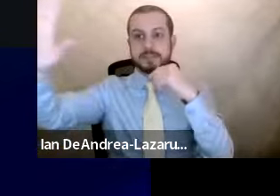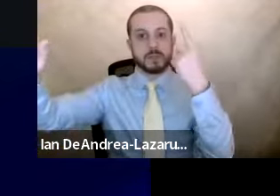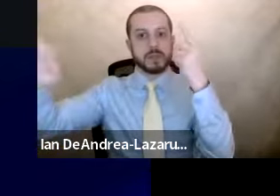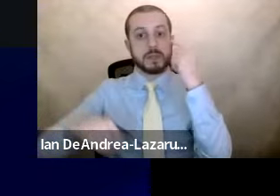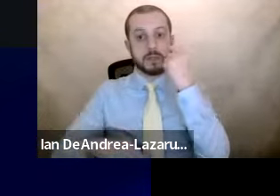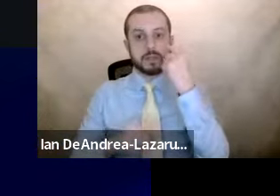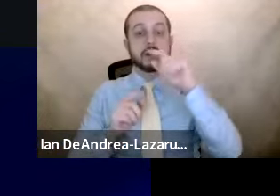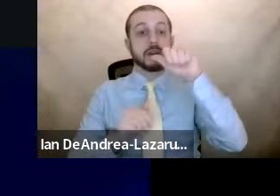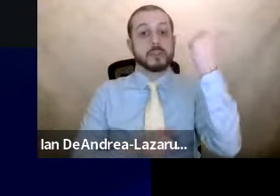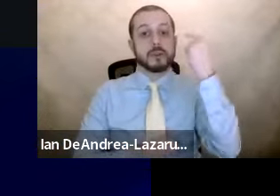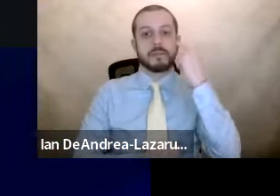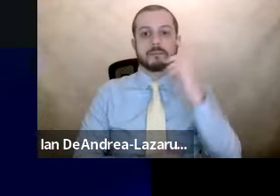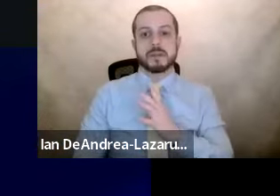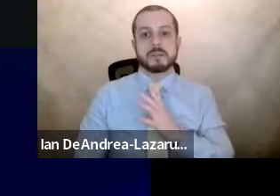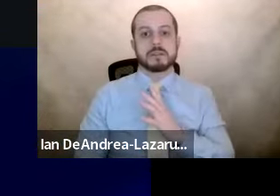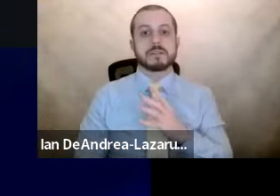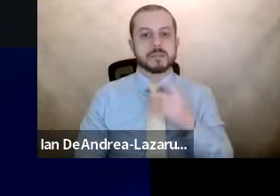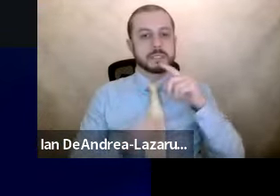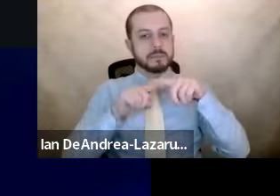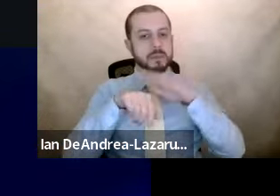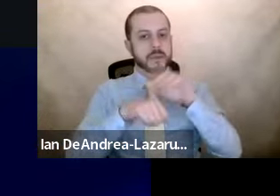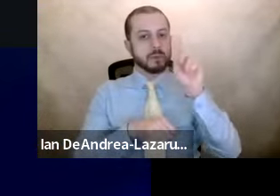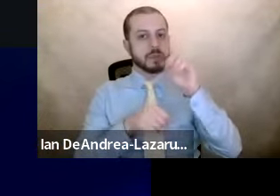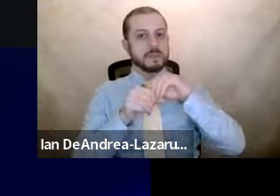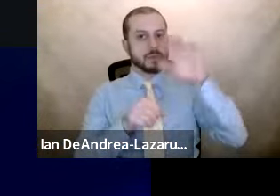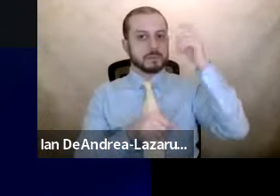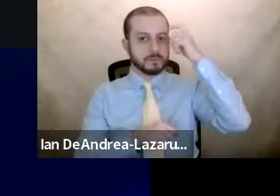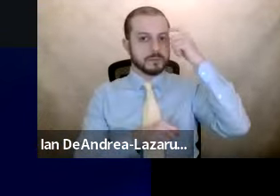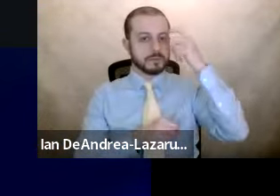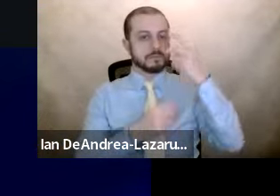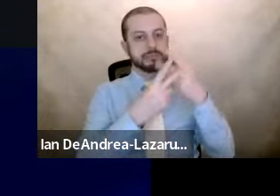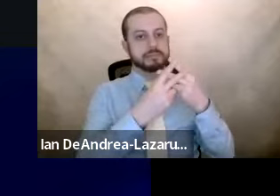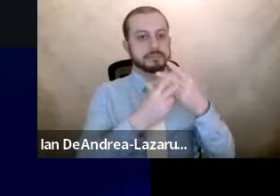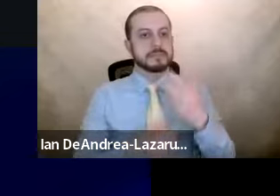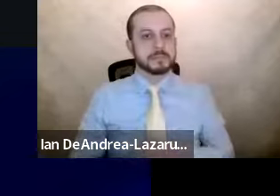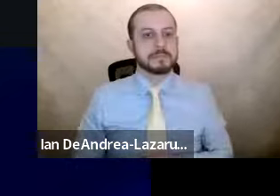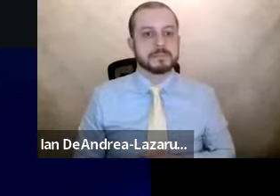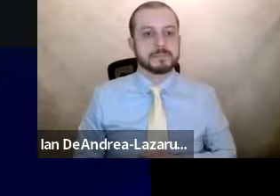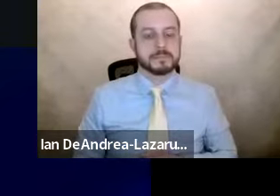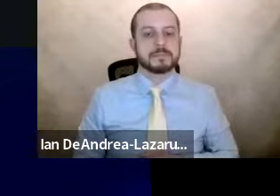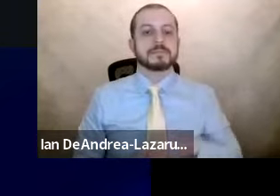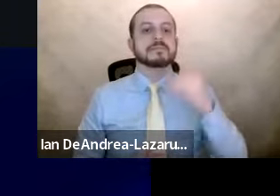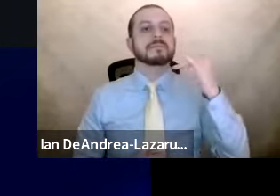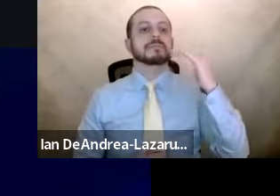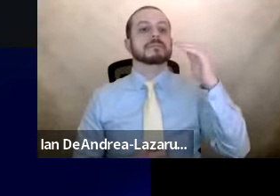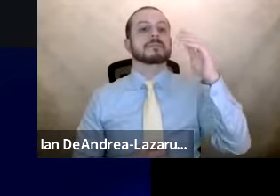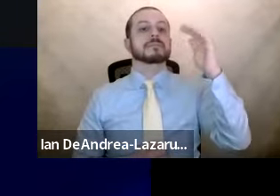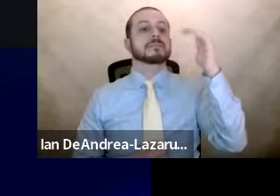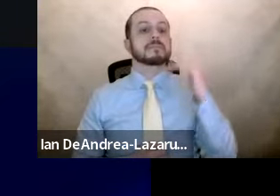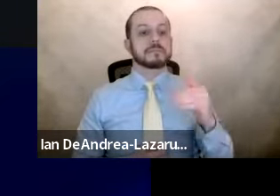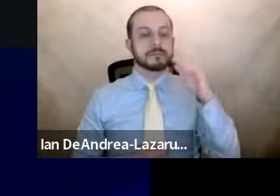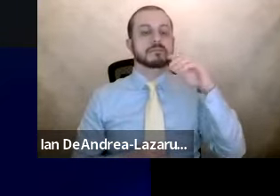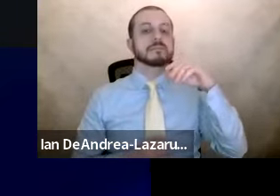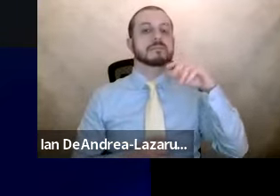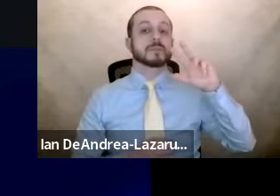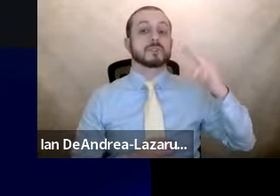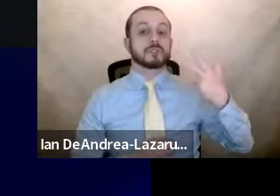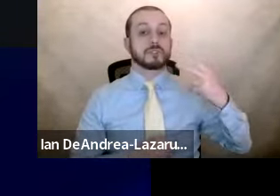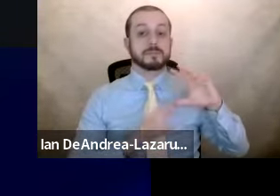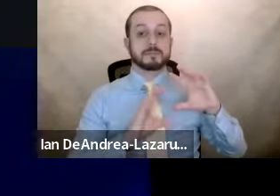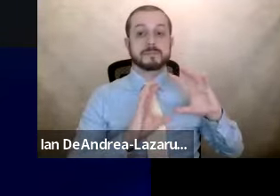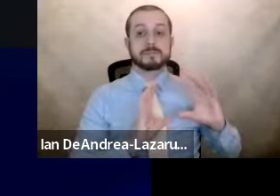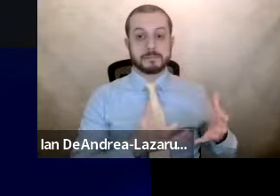You'll also notice confusion. These folks having these strokes will have vision changes. For example, they'll only be able to see half of what they usually see. So, they can see the right sides but all the sudden everything on the left side of their visual field is gone.